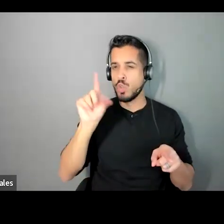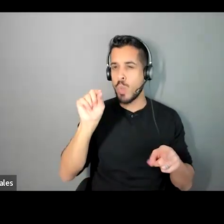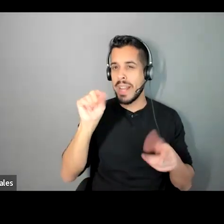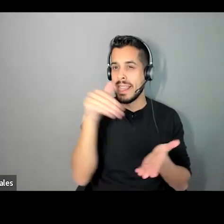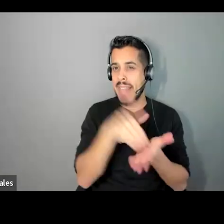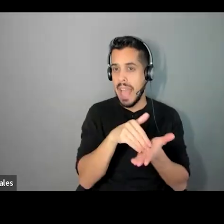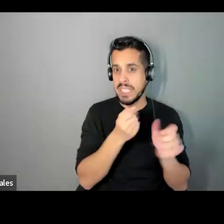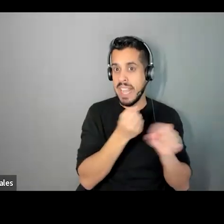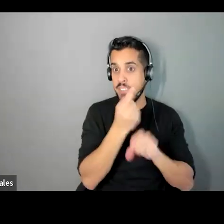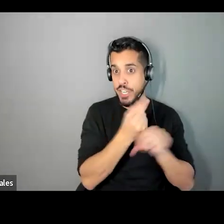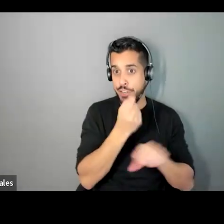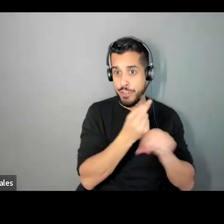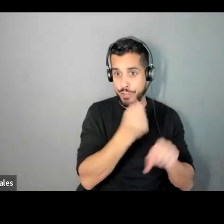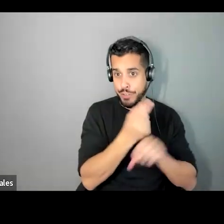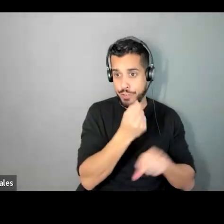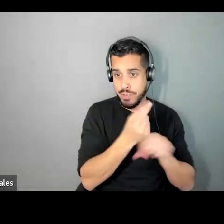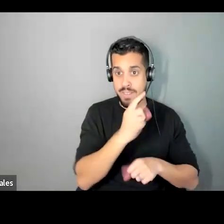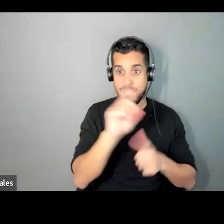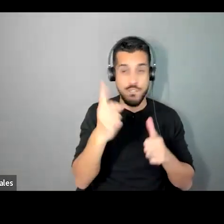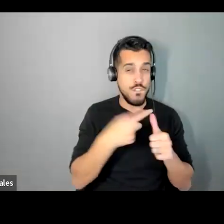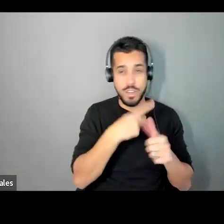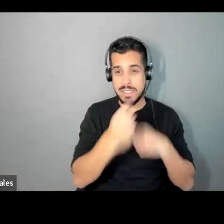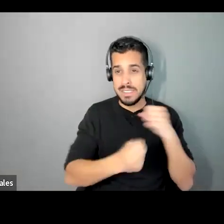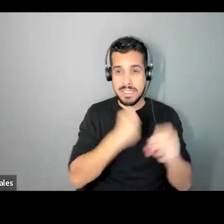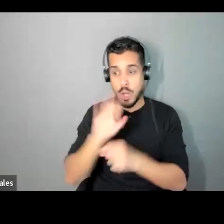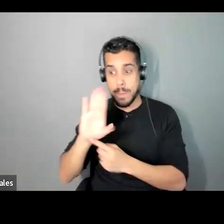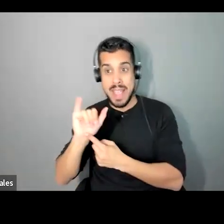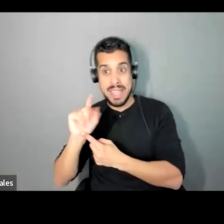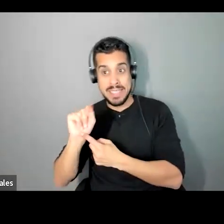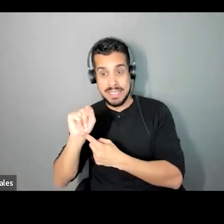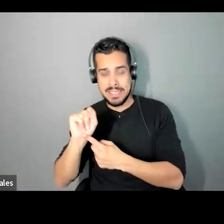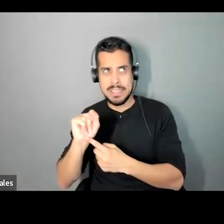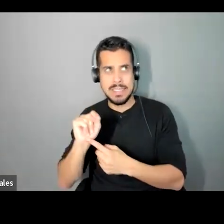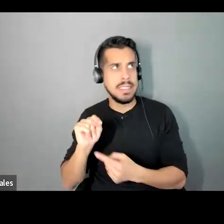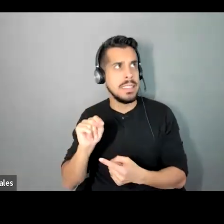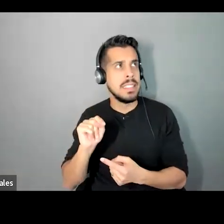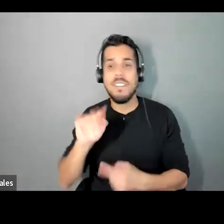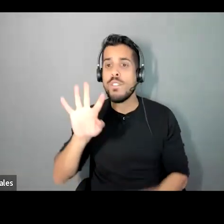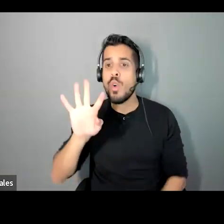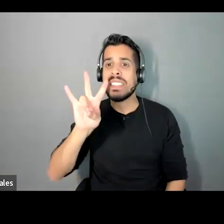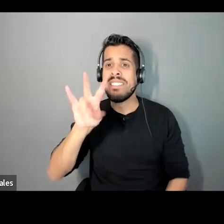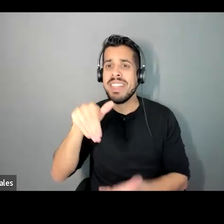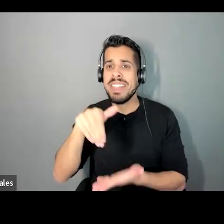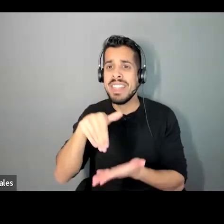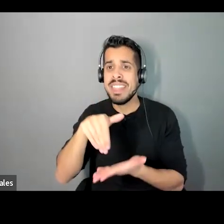Um... and, uh... first year of business with BIT, we were, uh... $47,000, first year revenue.